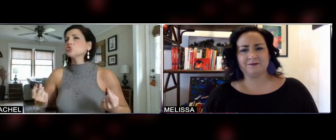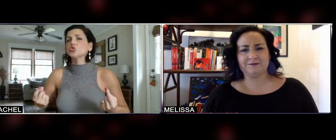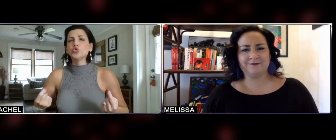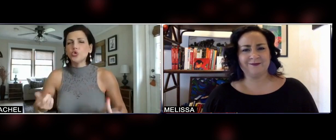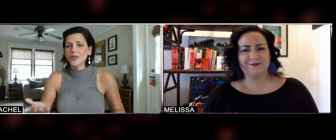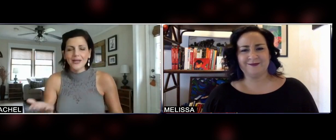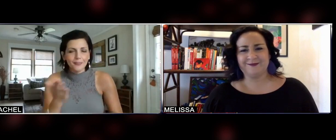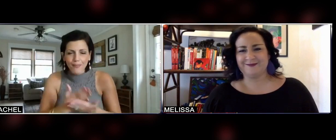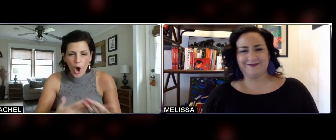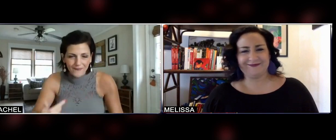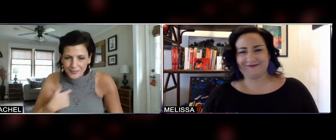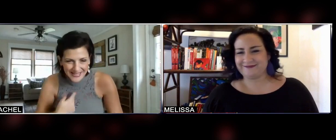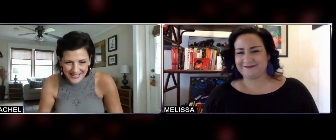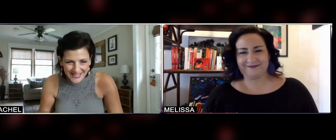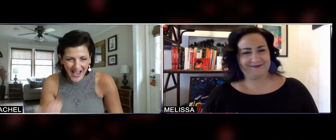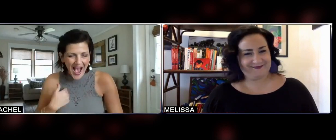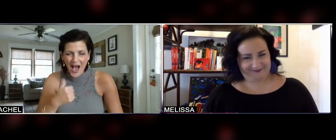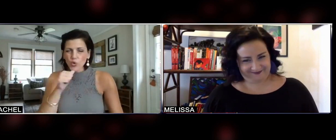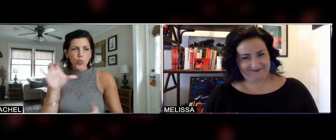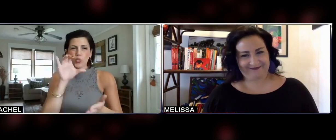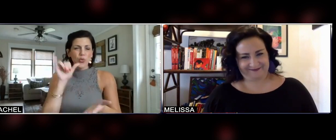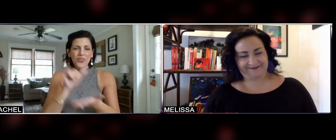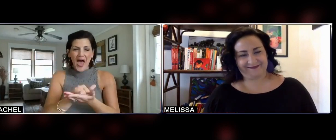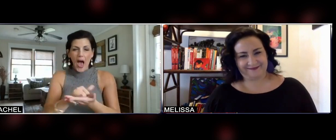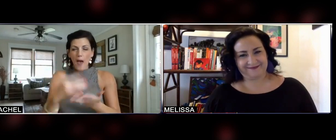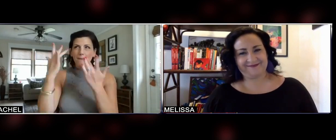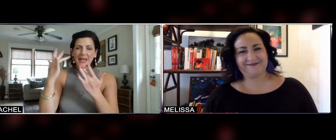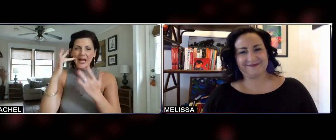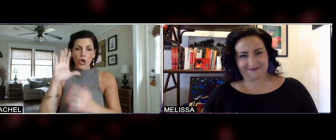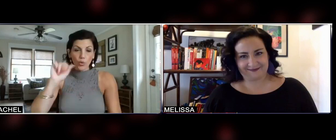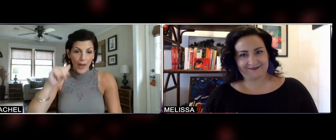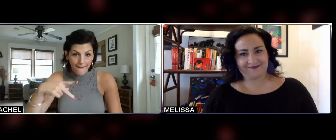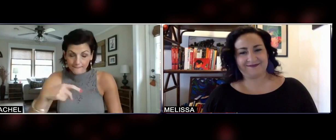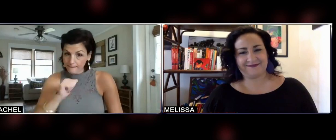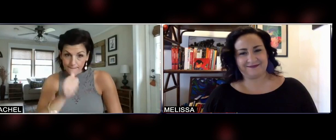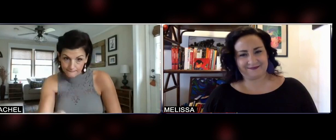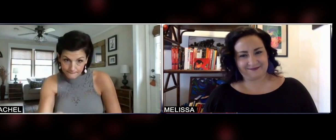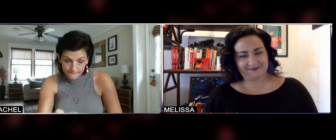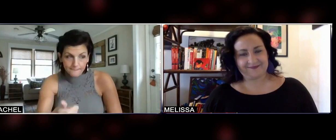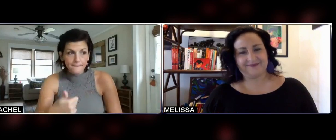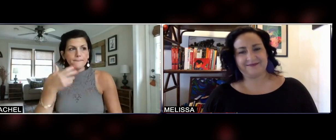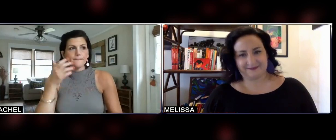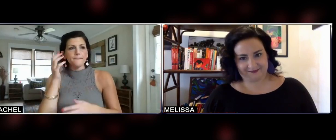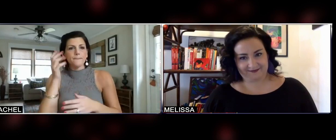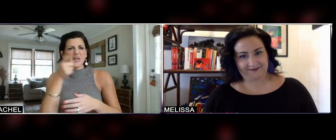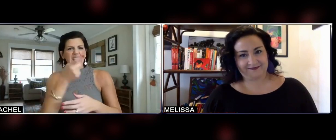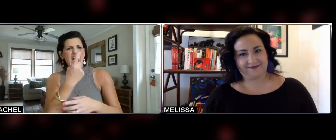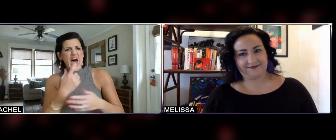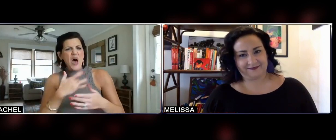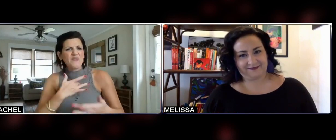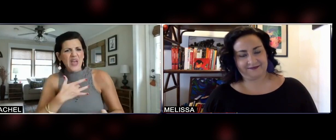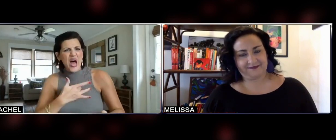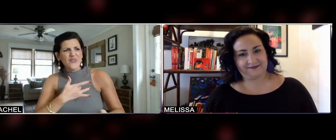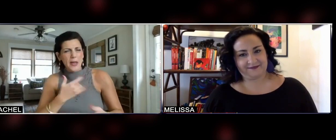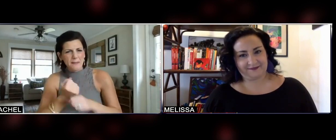It's a part of me. I don't do any of that pity crap. When they ask these type of questions,